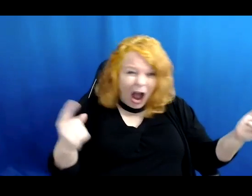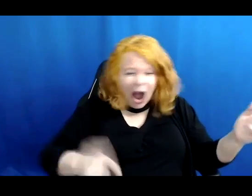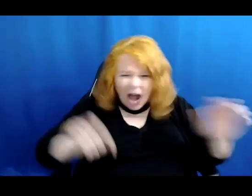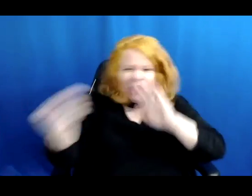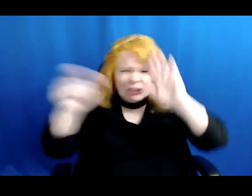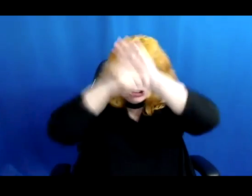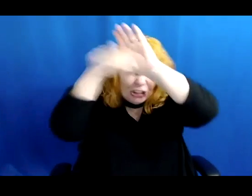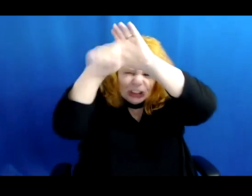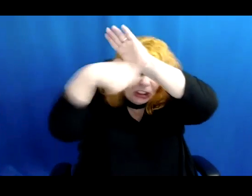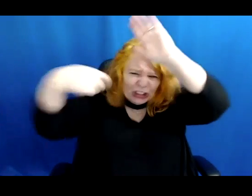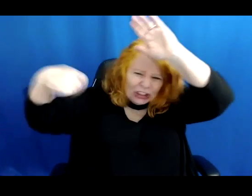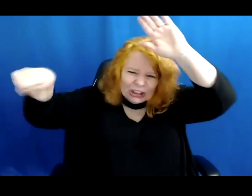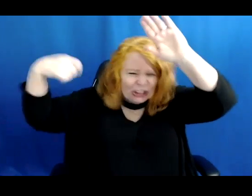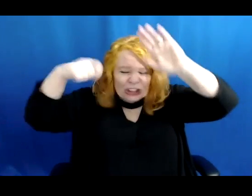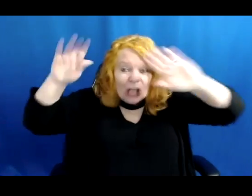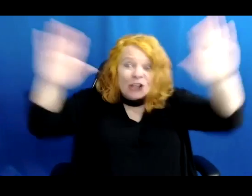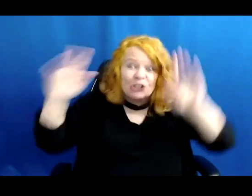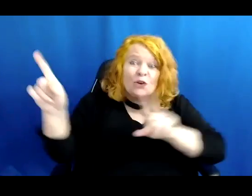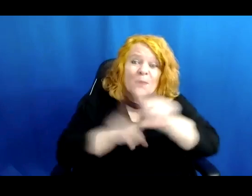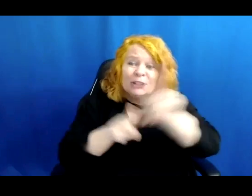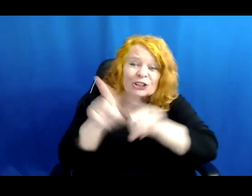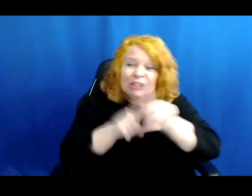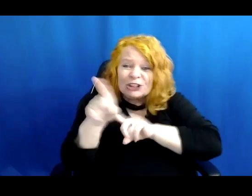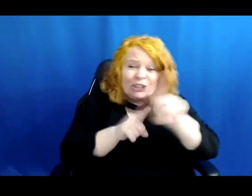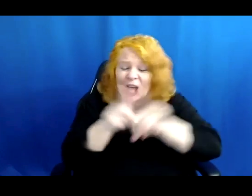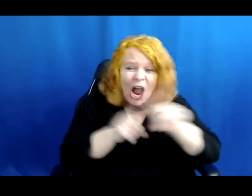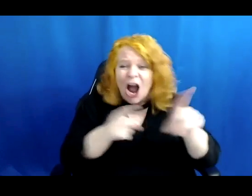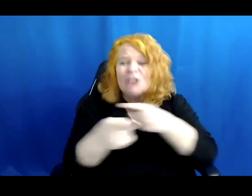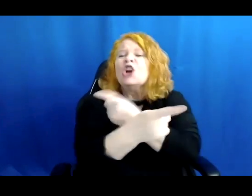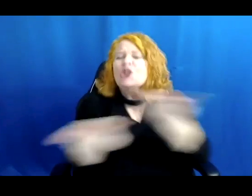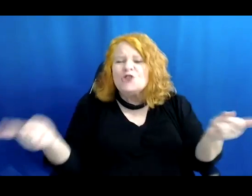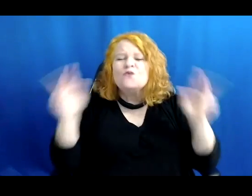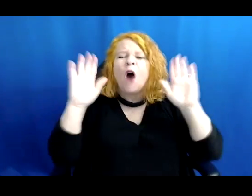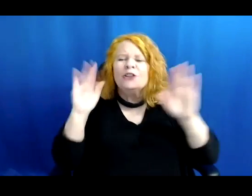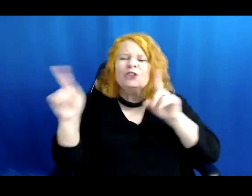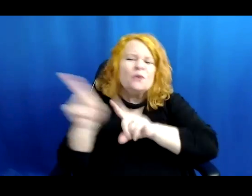And a big, massive, one. Superstar!